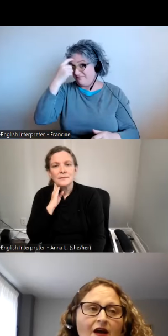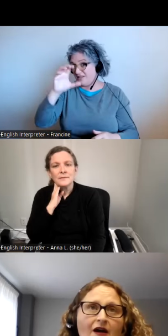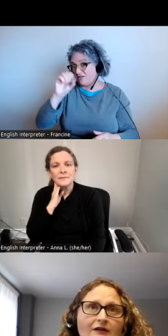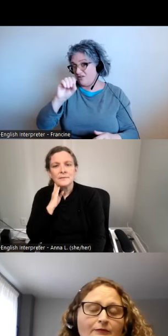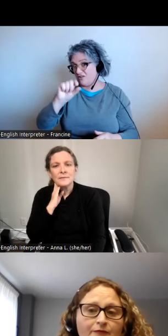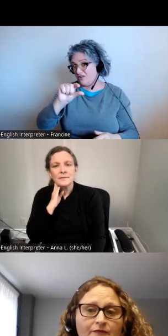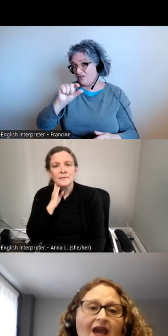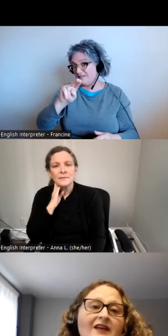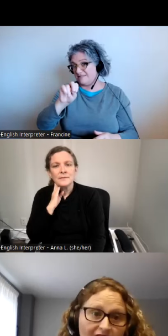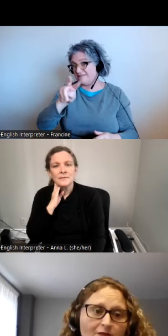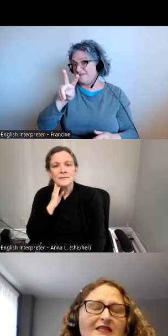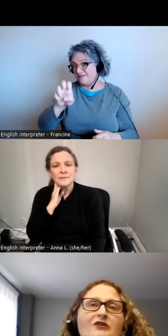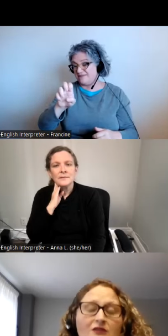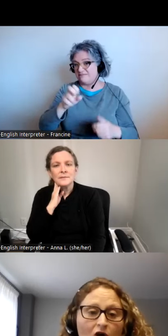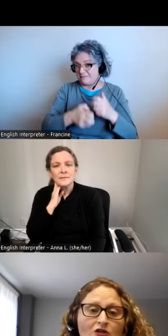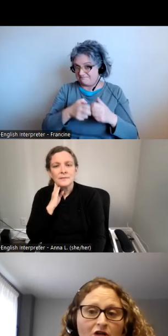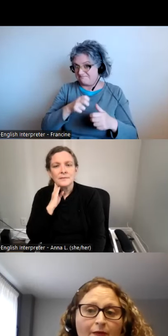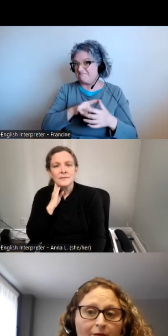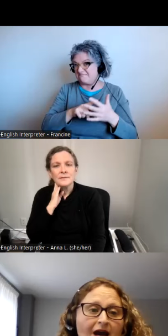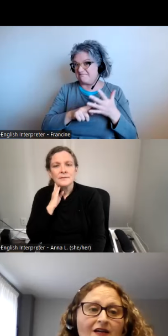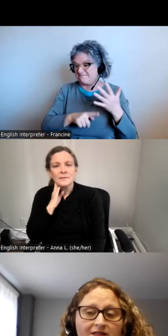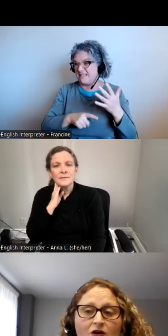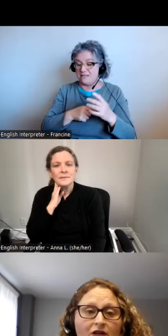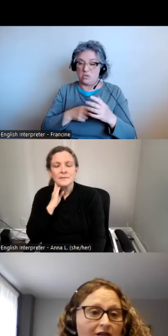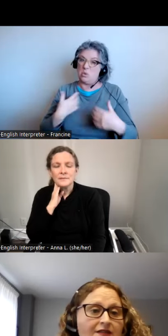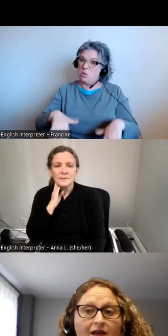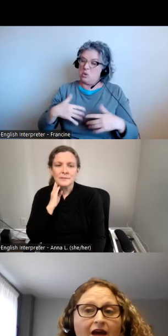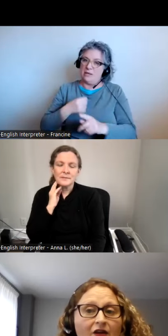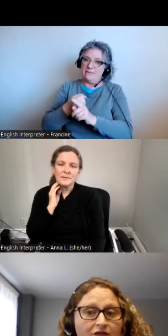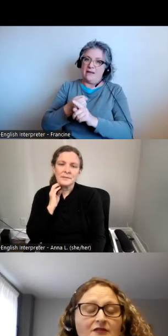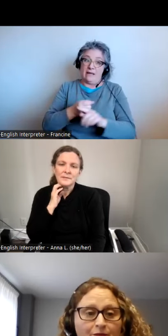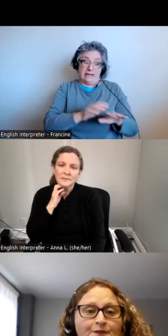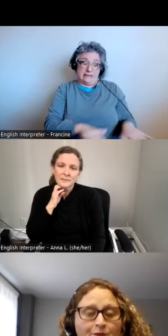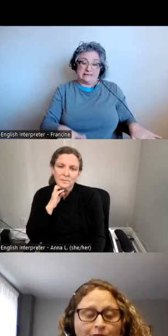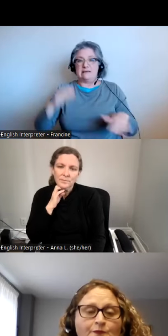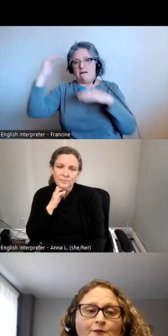cause long term issues, especially cognitively, things